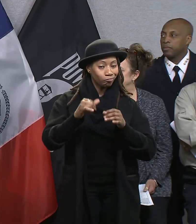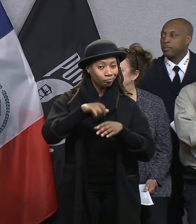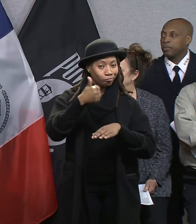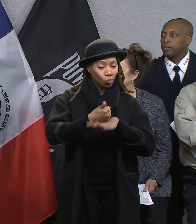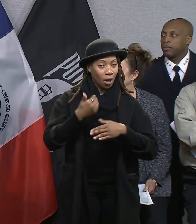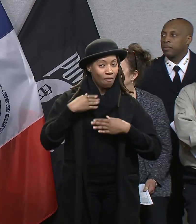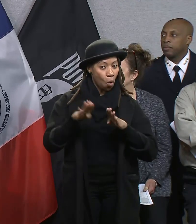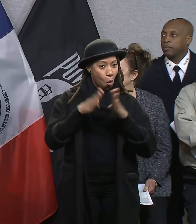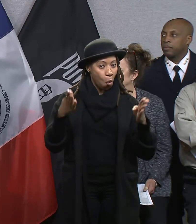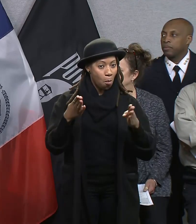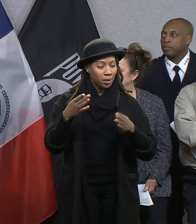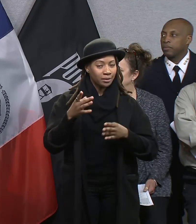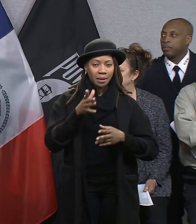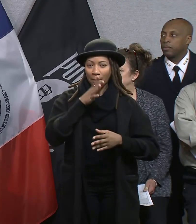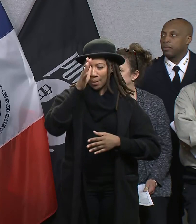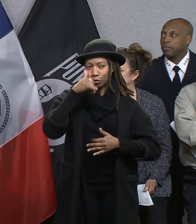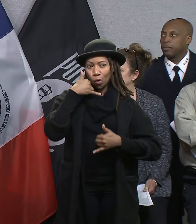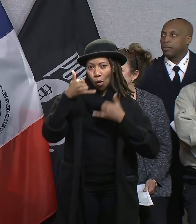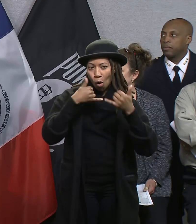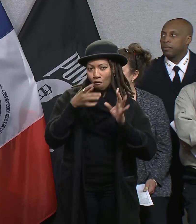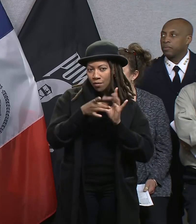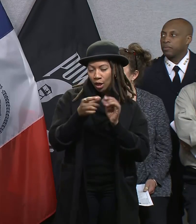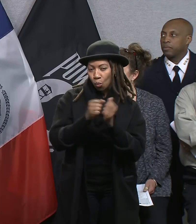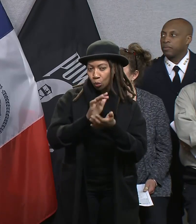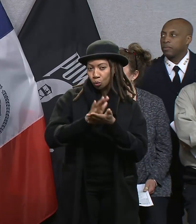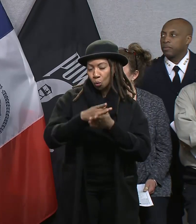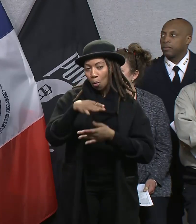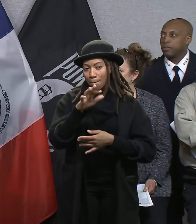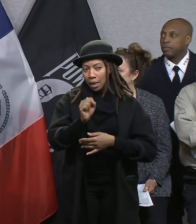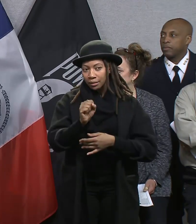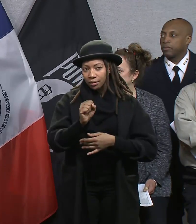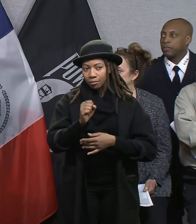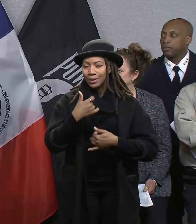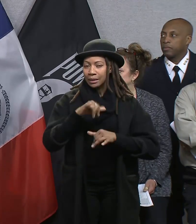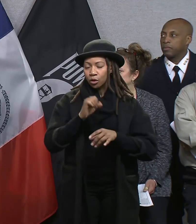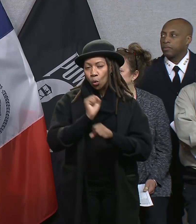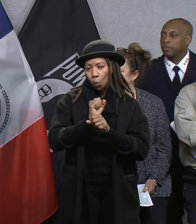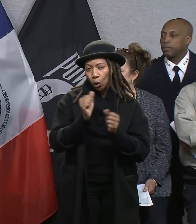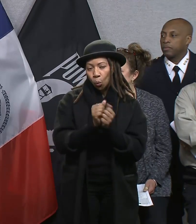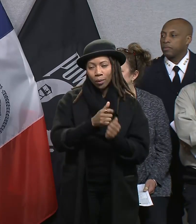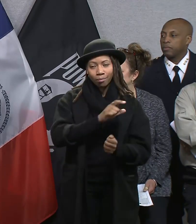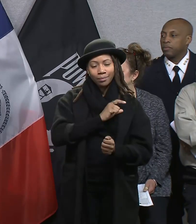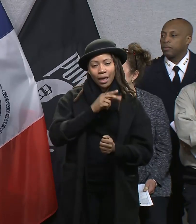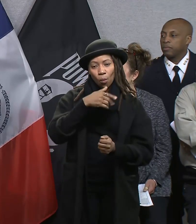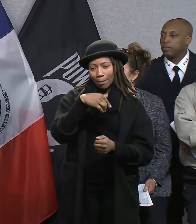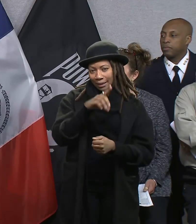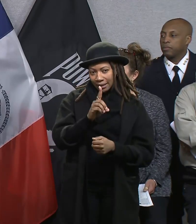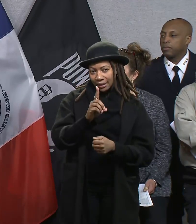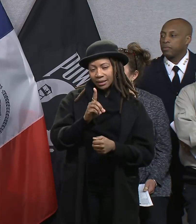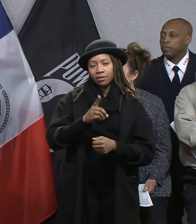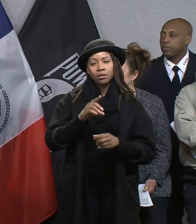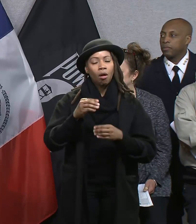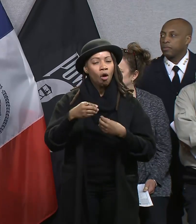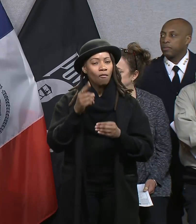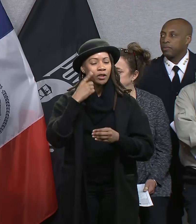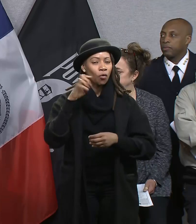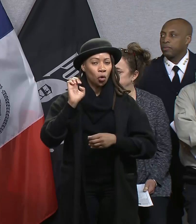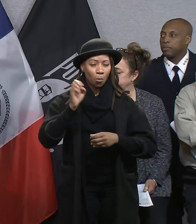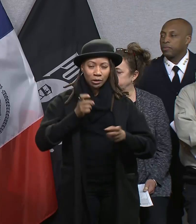IN FACT VERY WLLE. THDEE PARTMENT OF EDUCATION HAS THE CALL CENTER OPEN AT 5 AM FOR